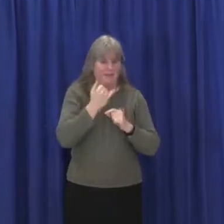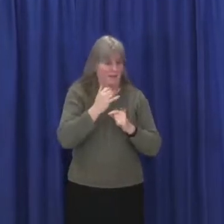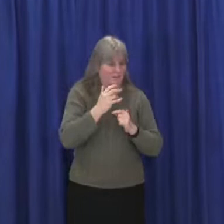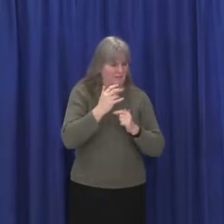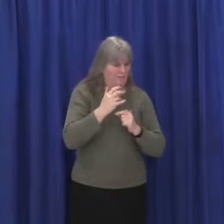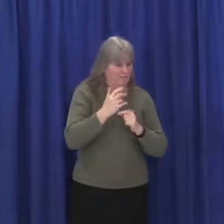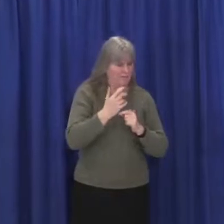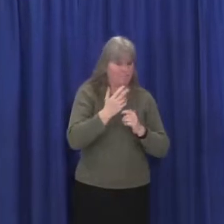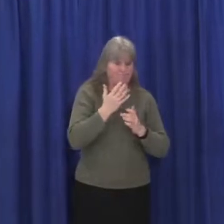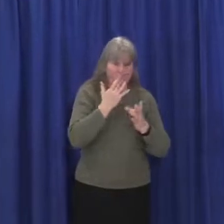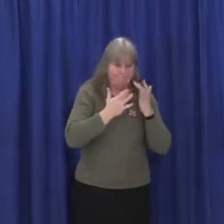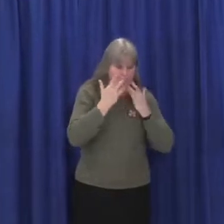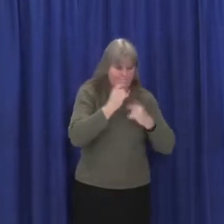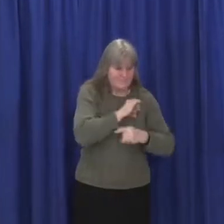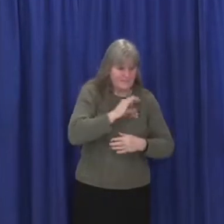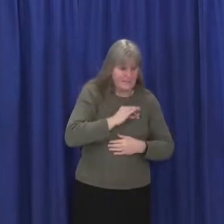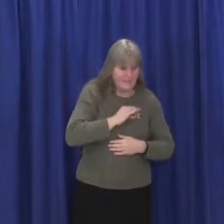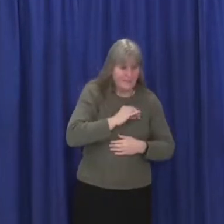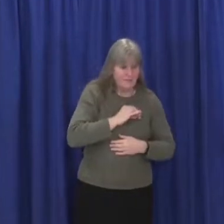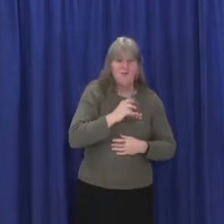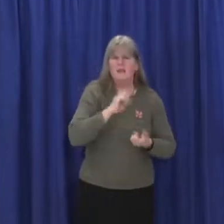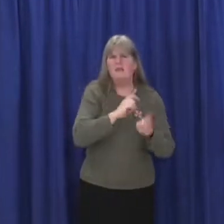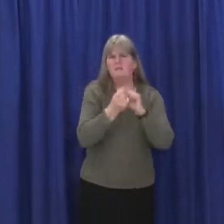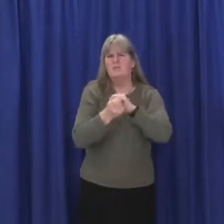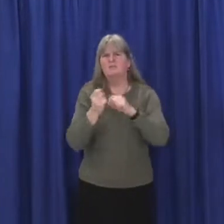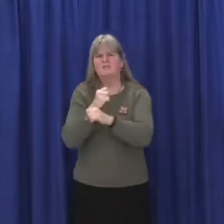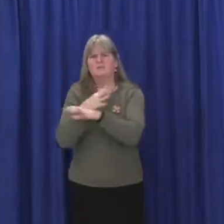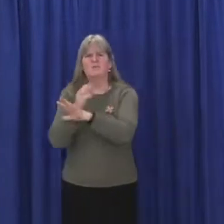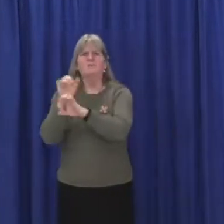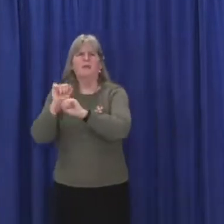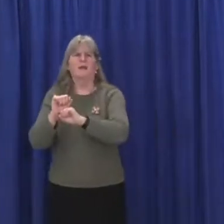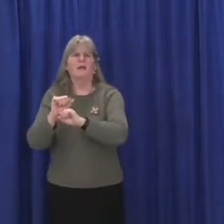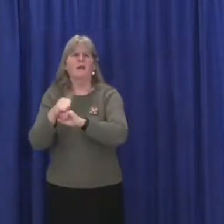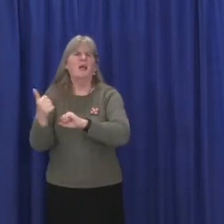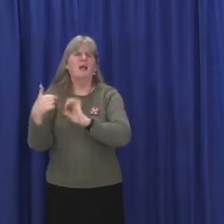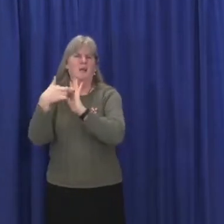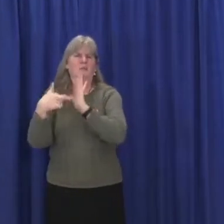other measures as necessary. The strong working partnership between